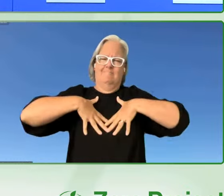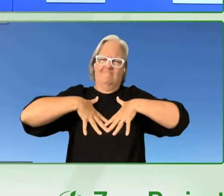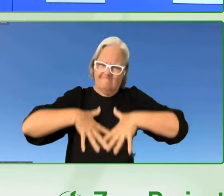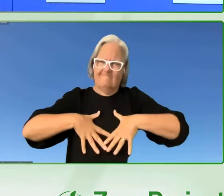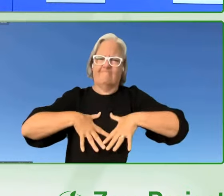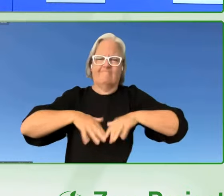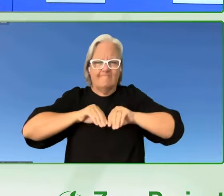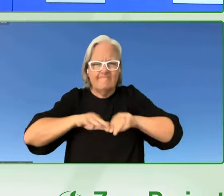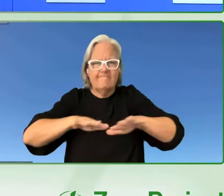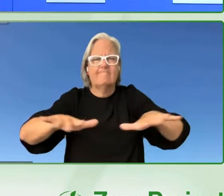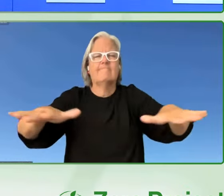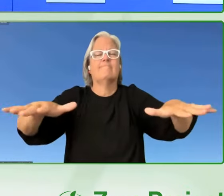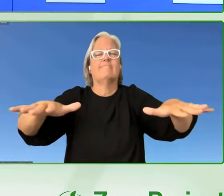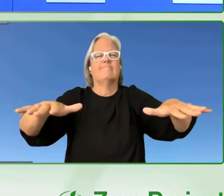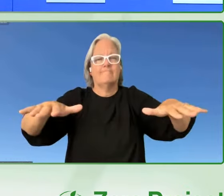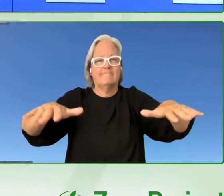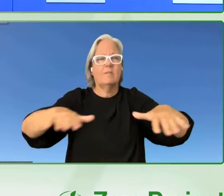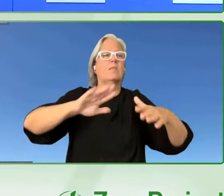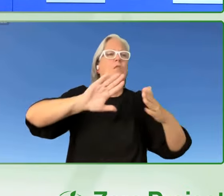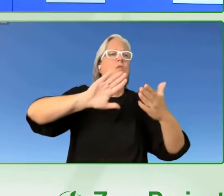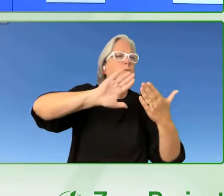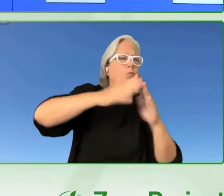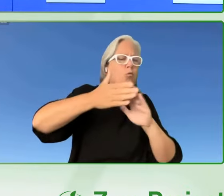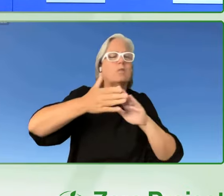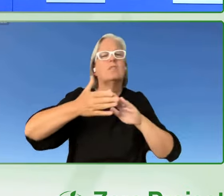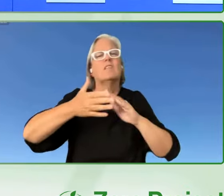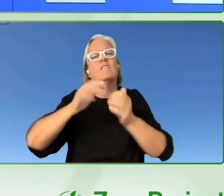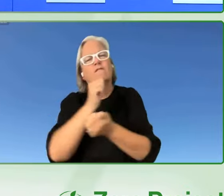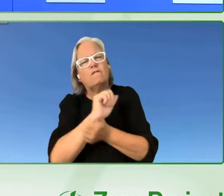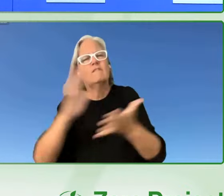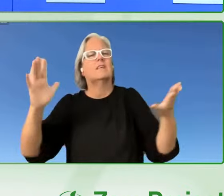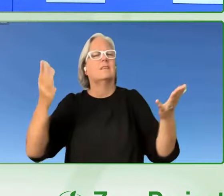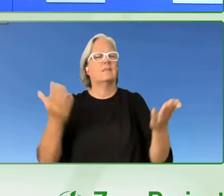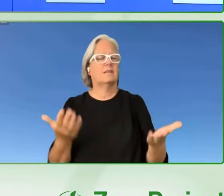and genuinely being nice to people.